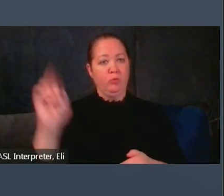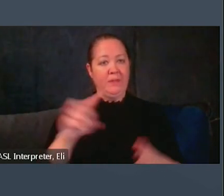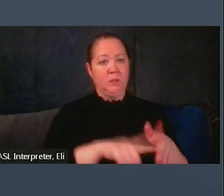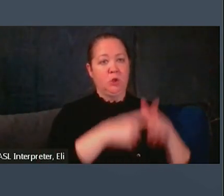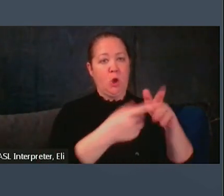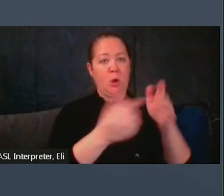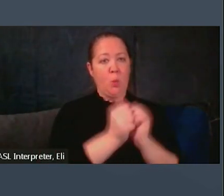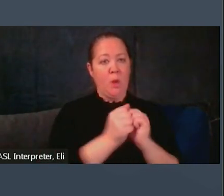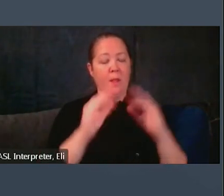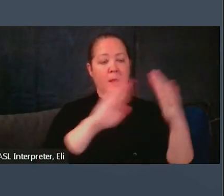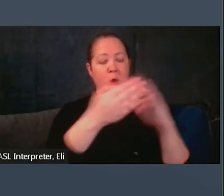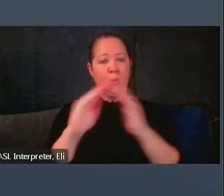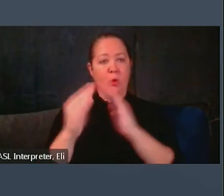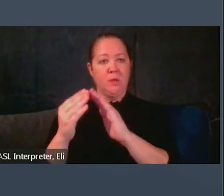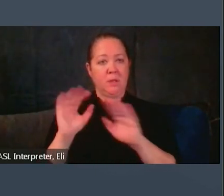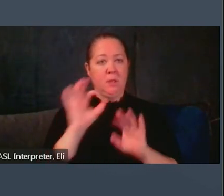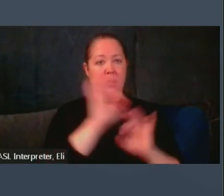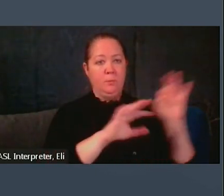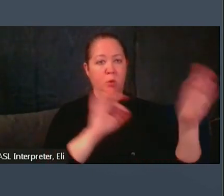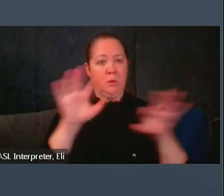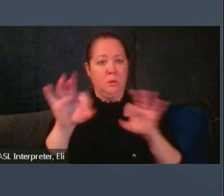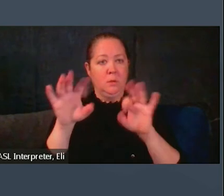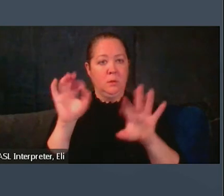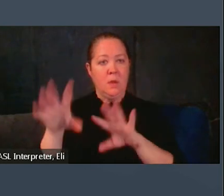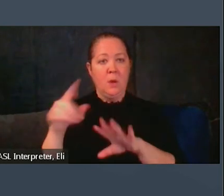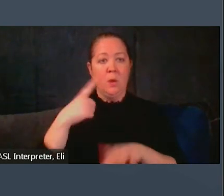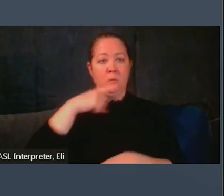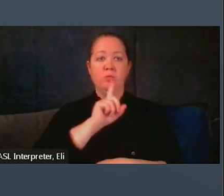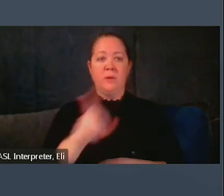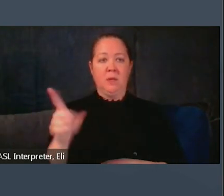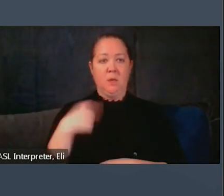And we would really like support from an executive officer